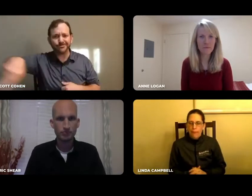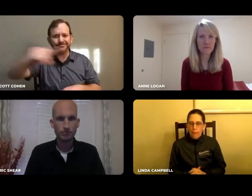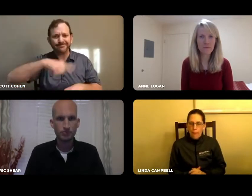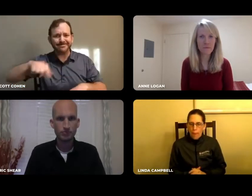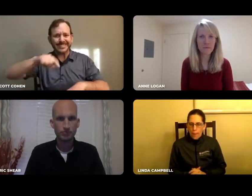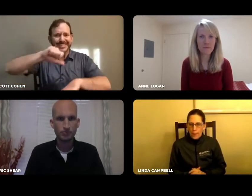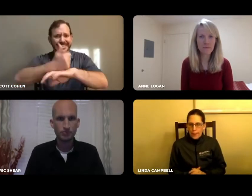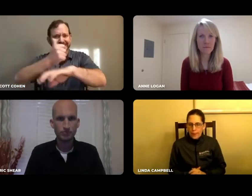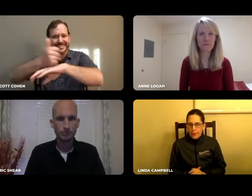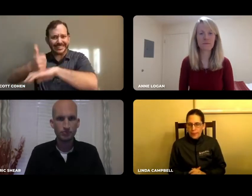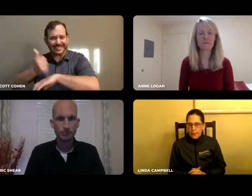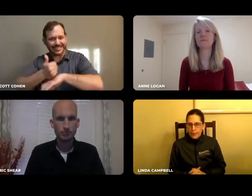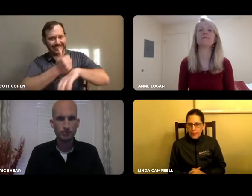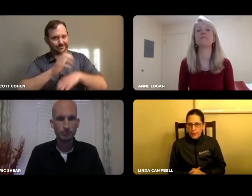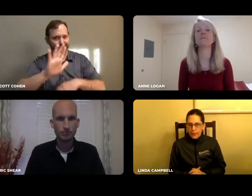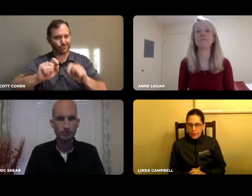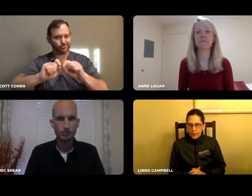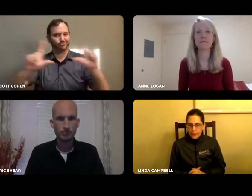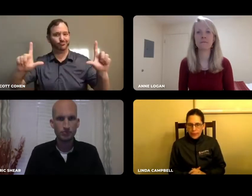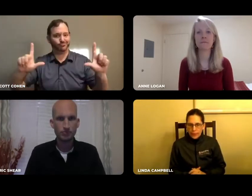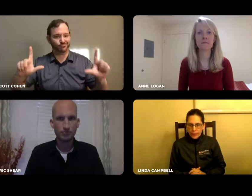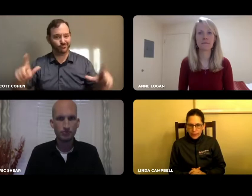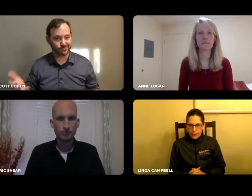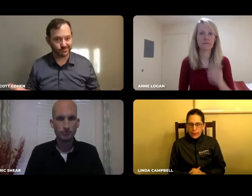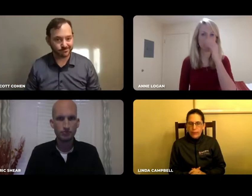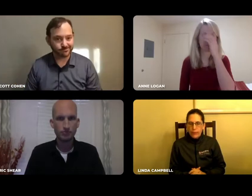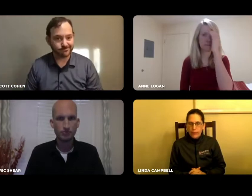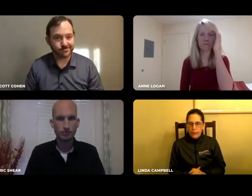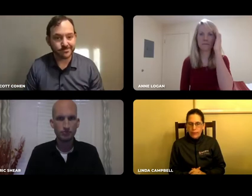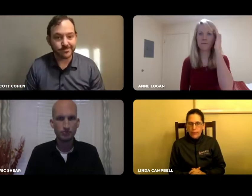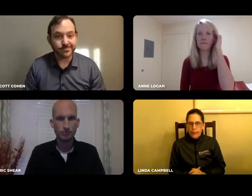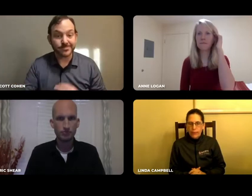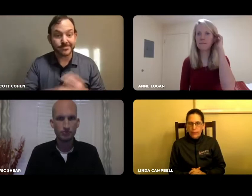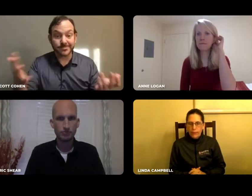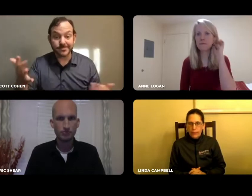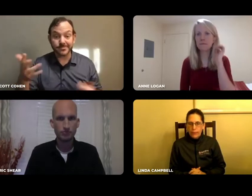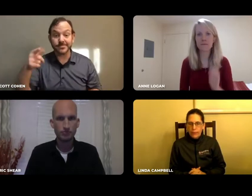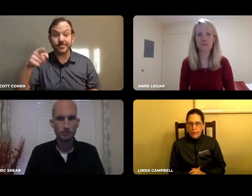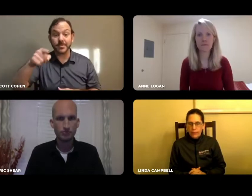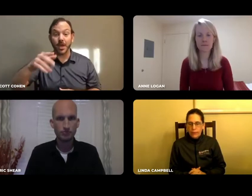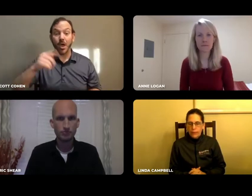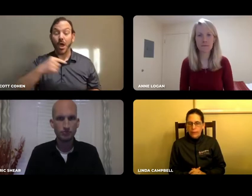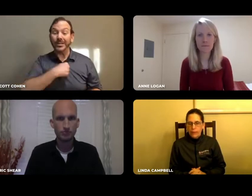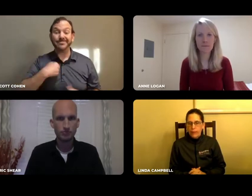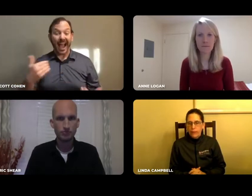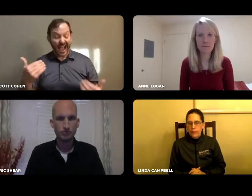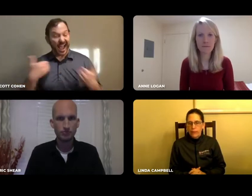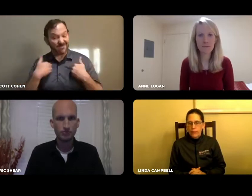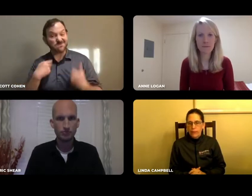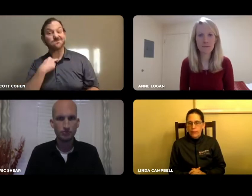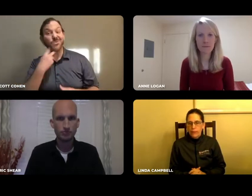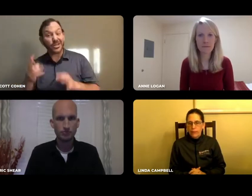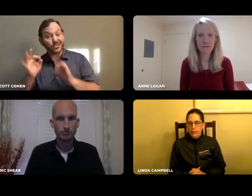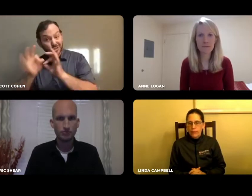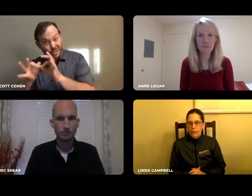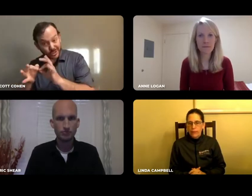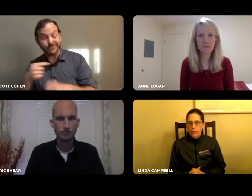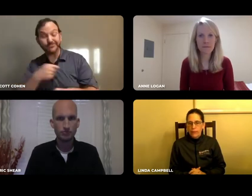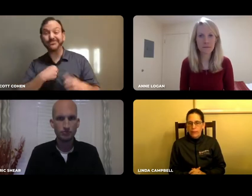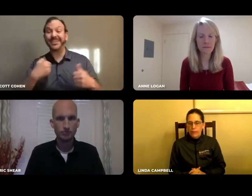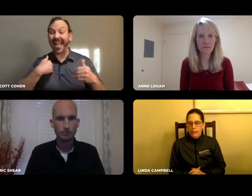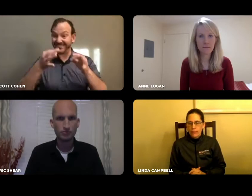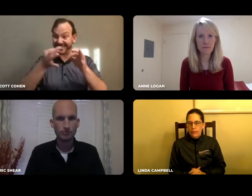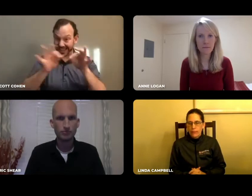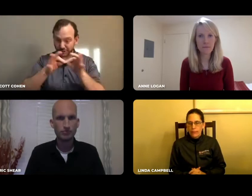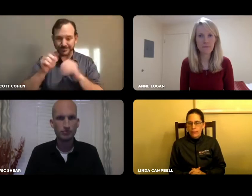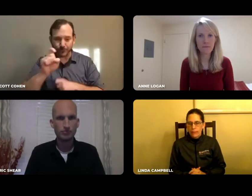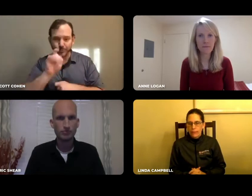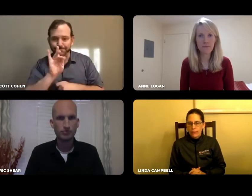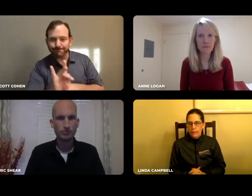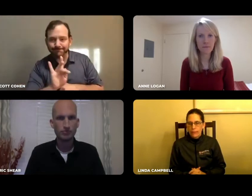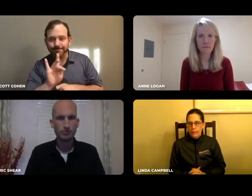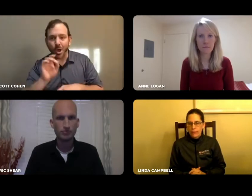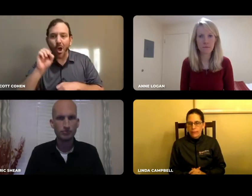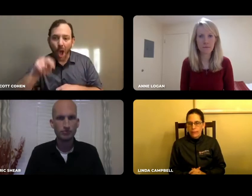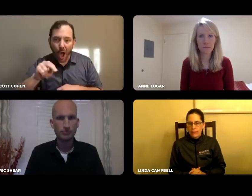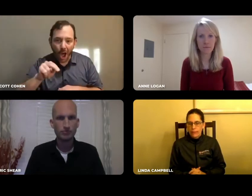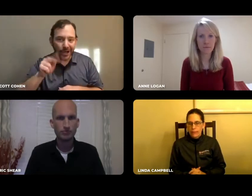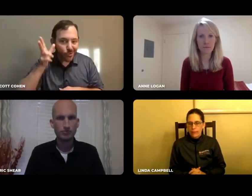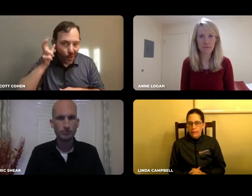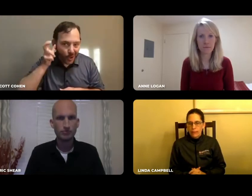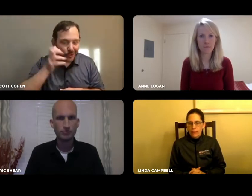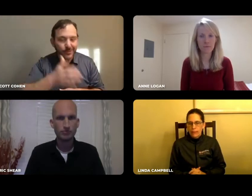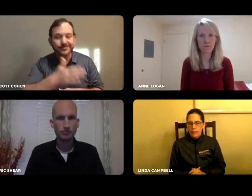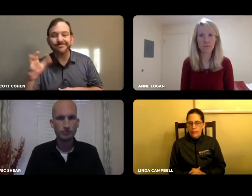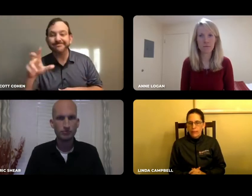I want to make sure your set up is good We have voice interpreters